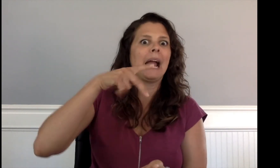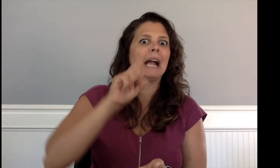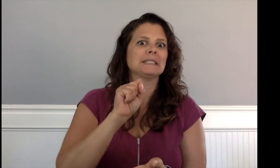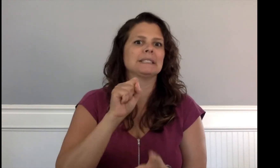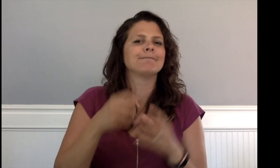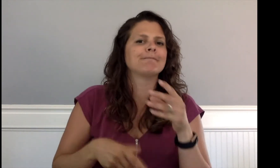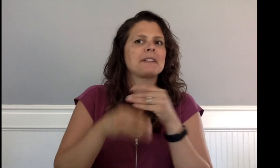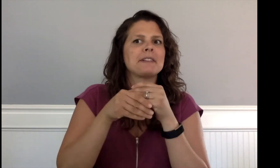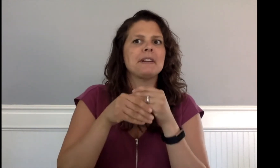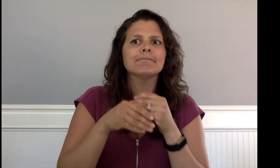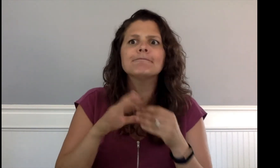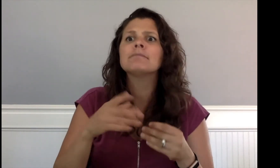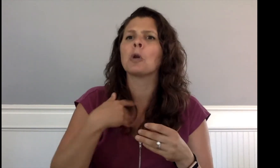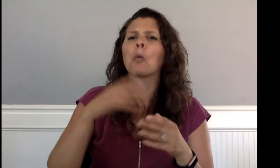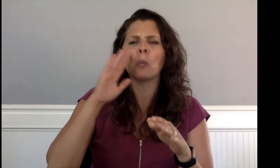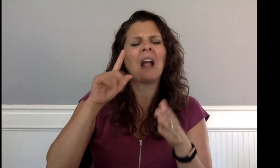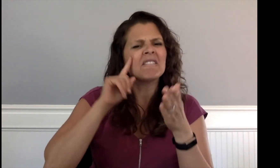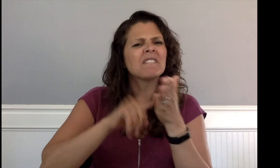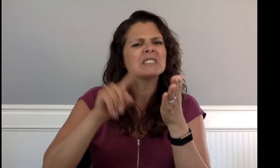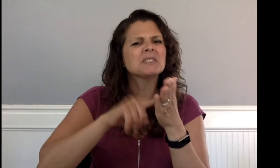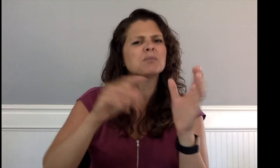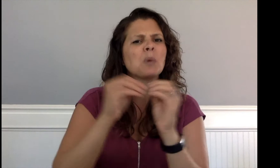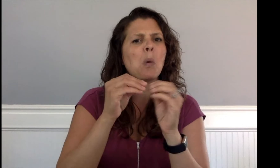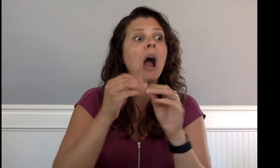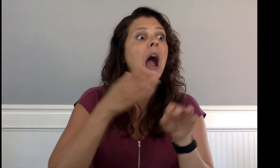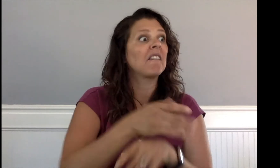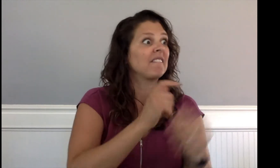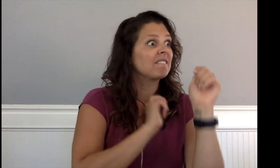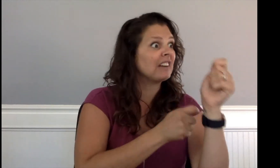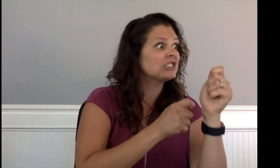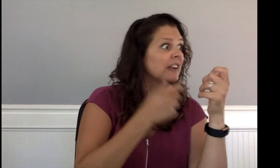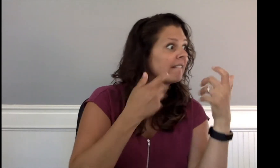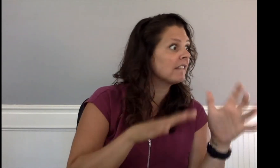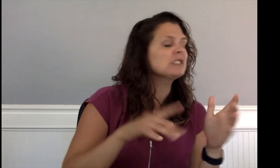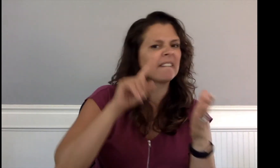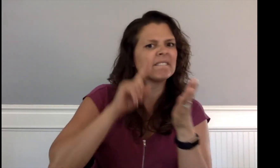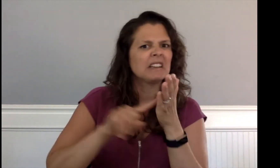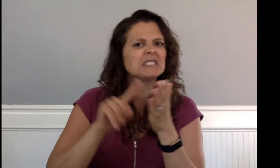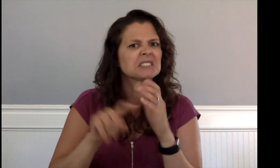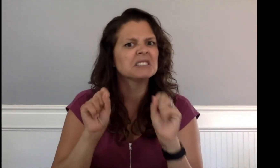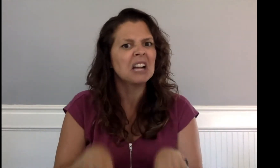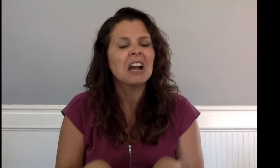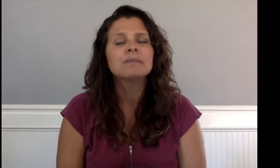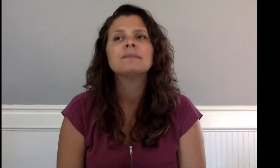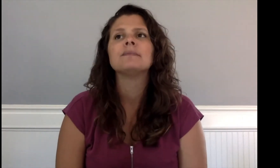"PS: We'll continue our investigation right after fishing."